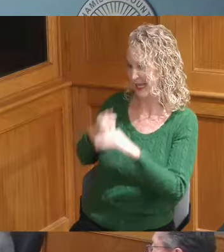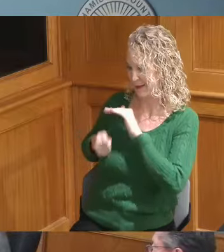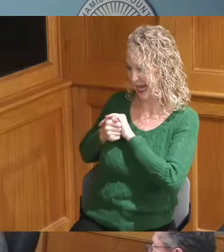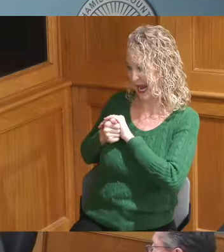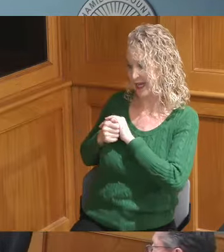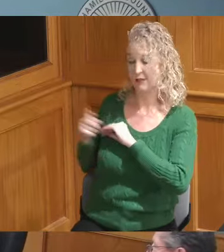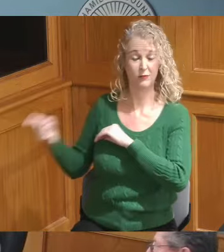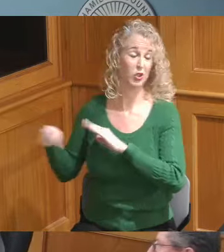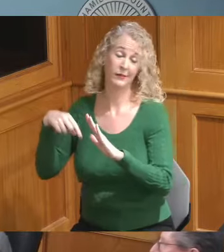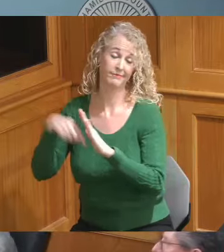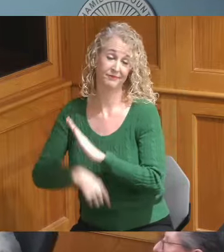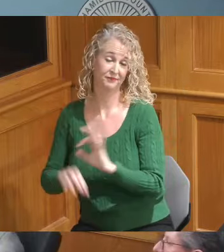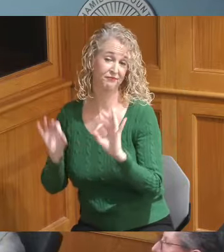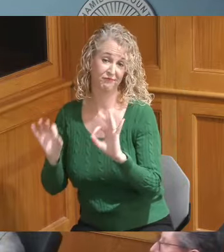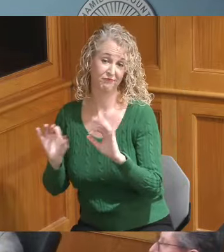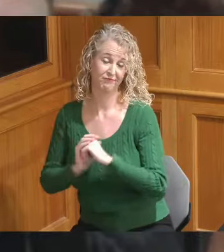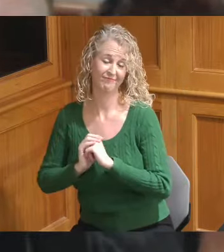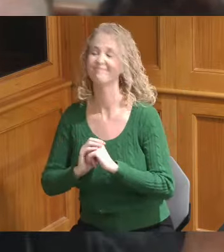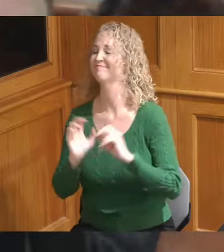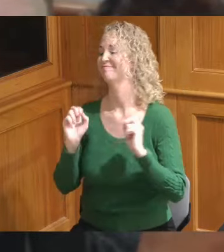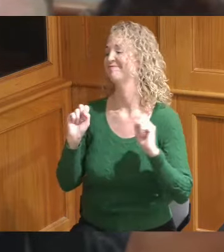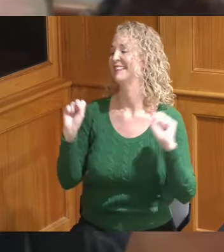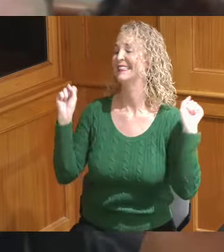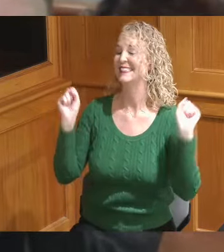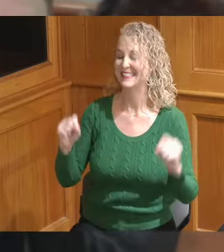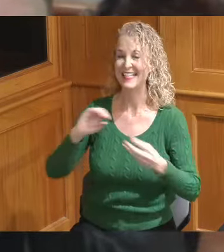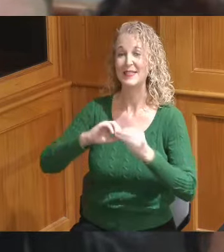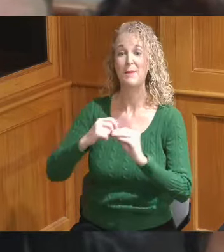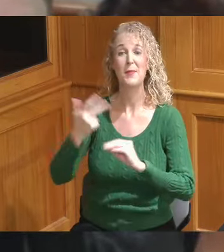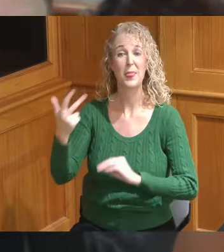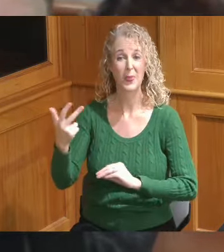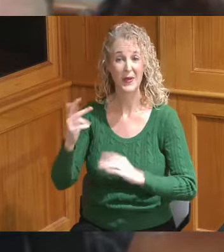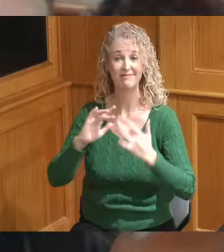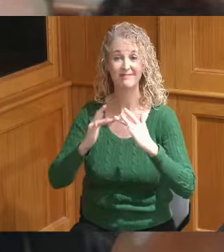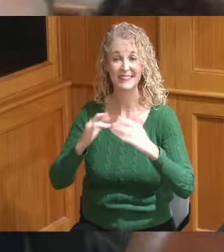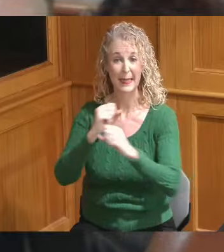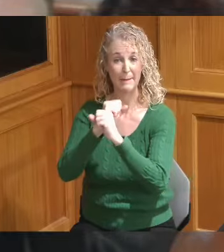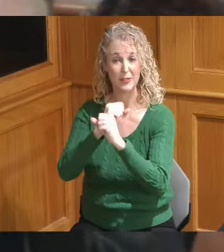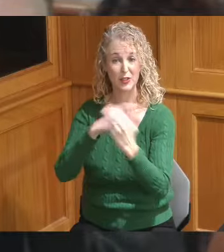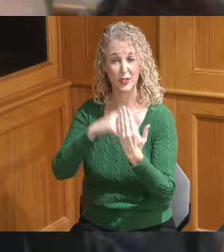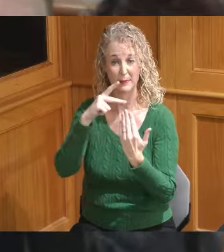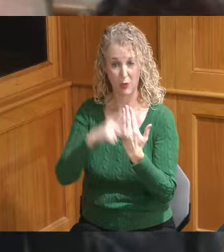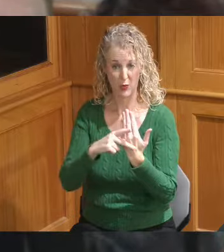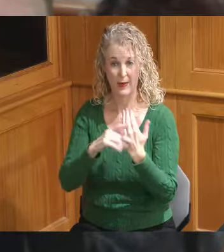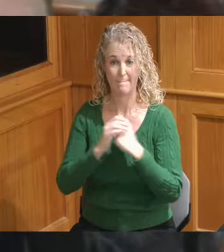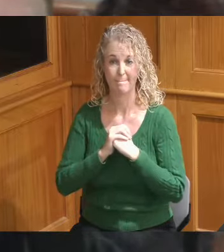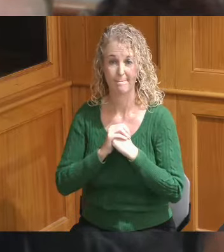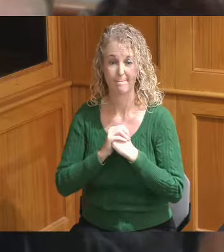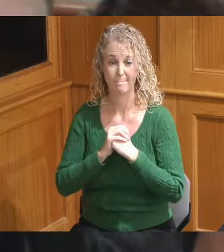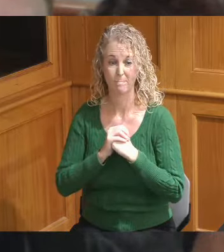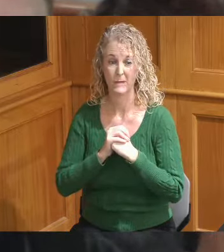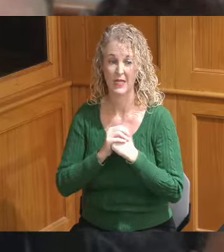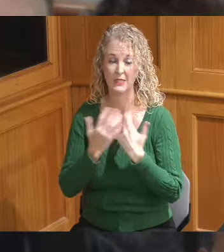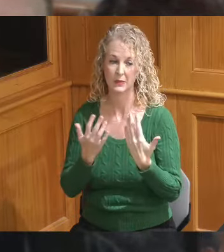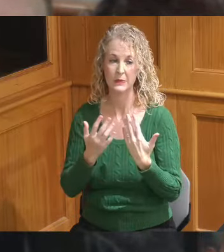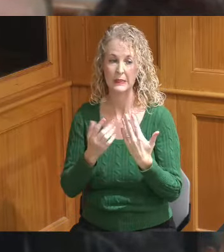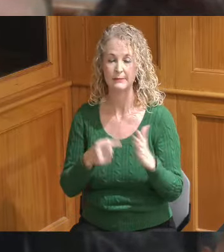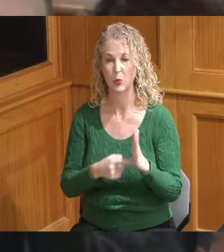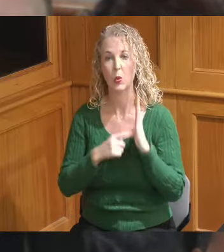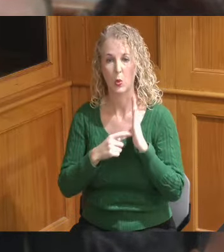very thorough. Yes. the cyber security program this was actually required under House Bill 96